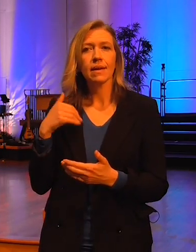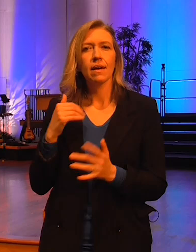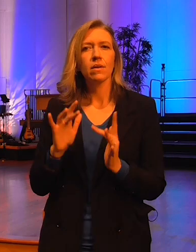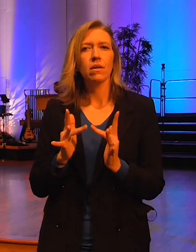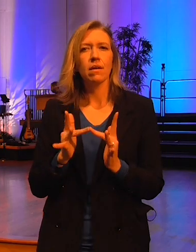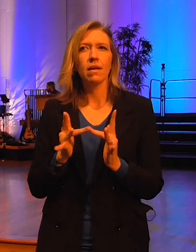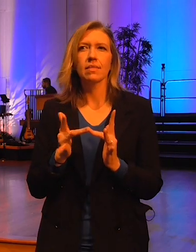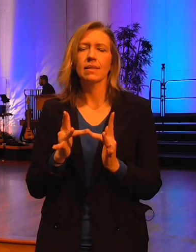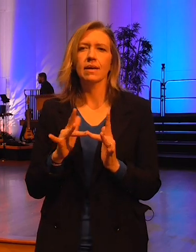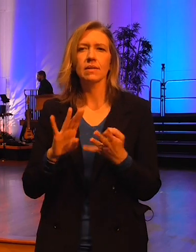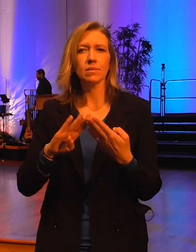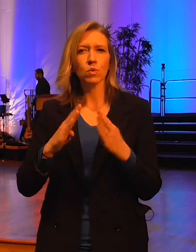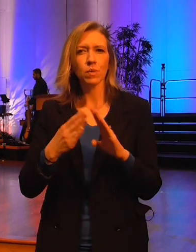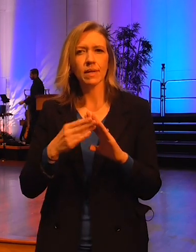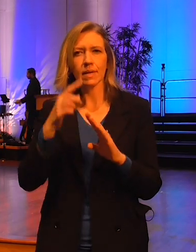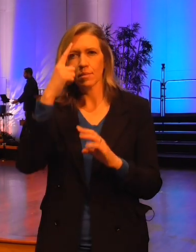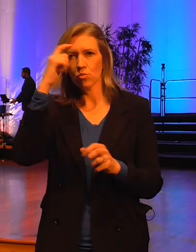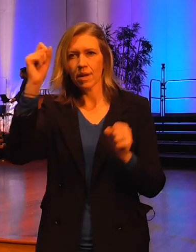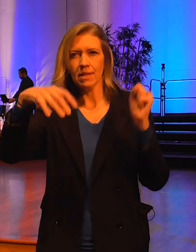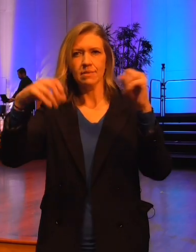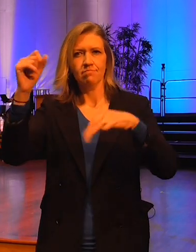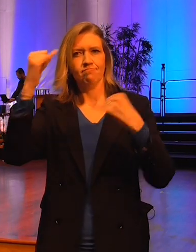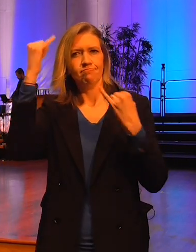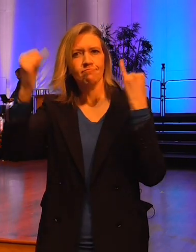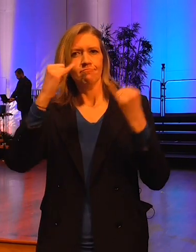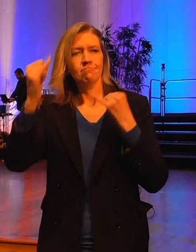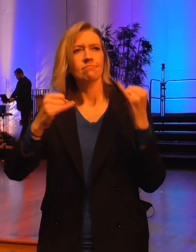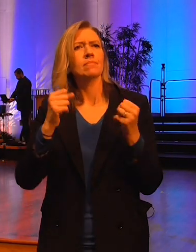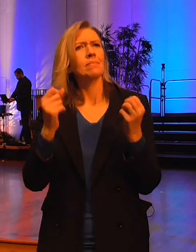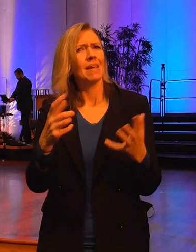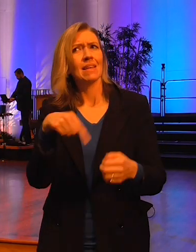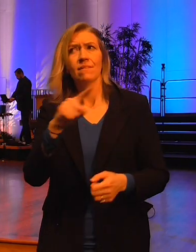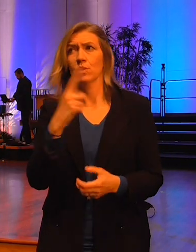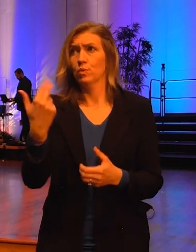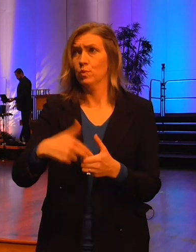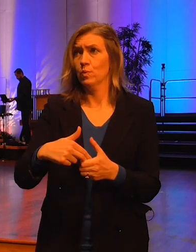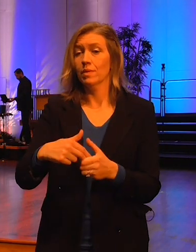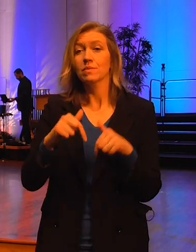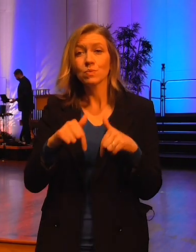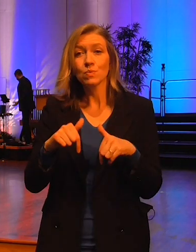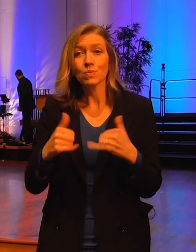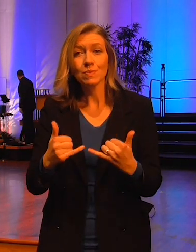brainstorming many of you joined us there and today in person in the vote 11:30 11:45